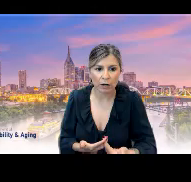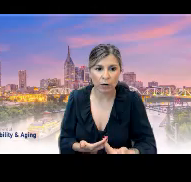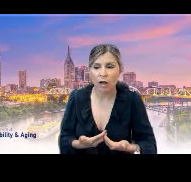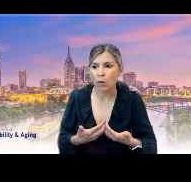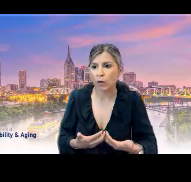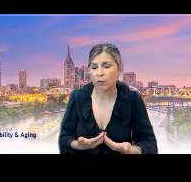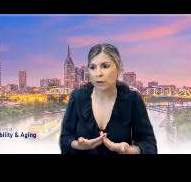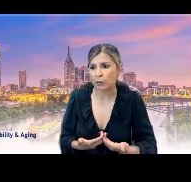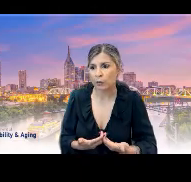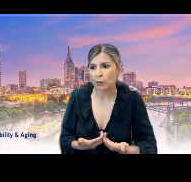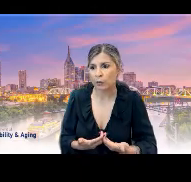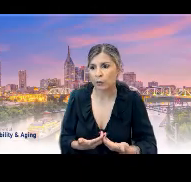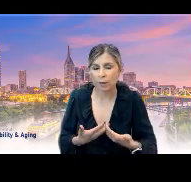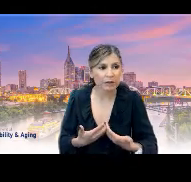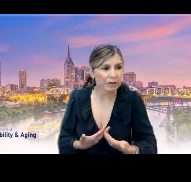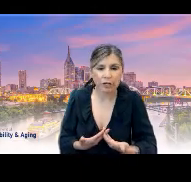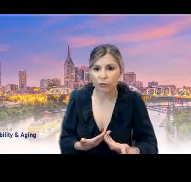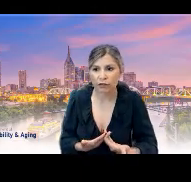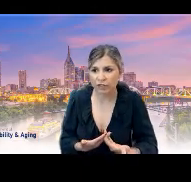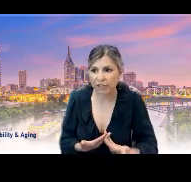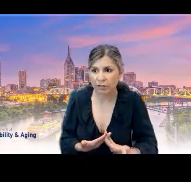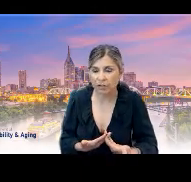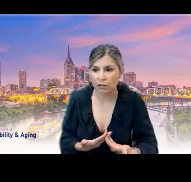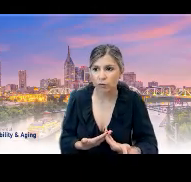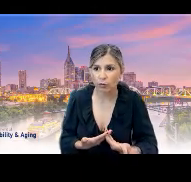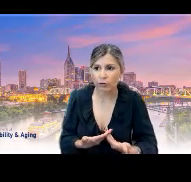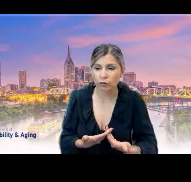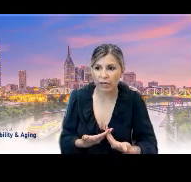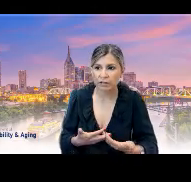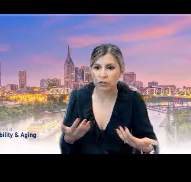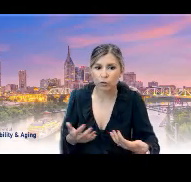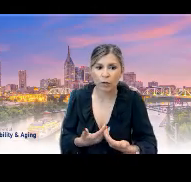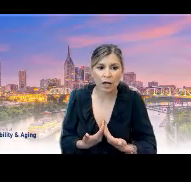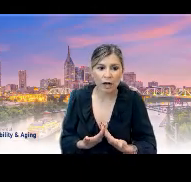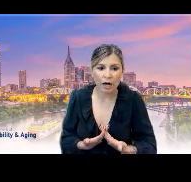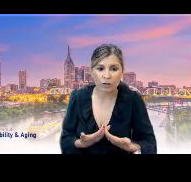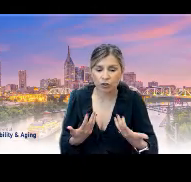So we were able to offer about $750, 000 worth of grants to churches and